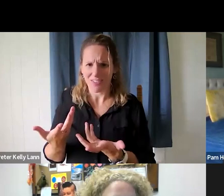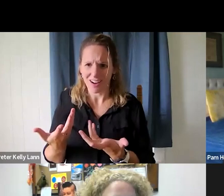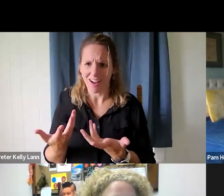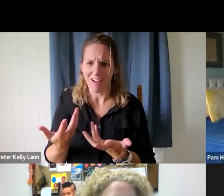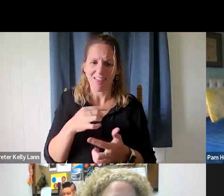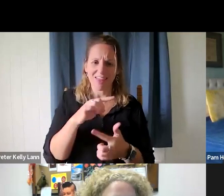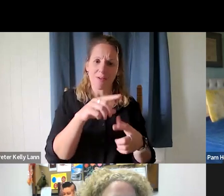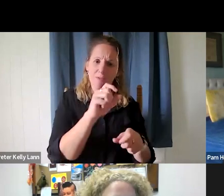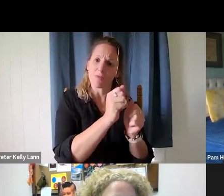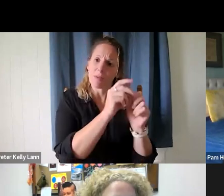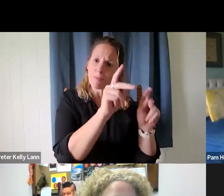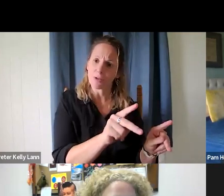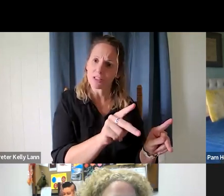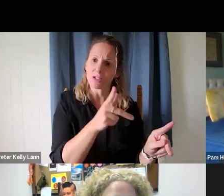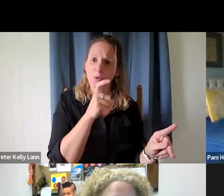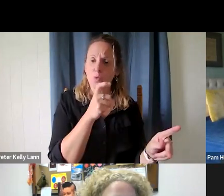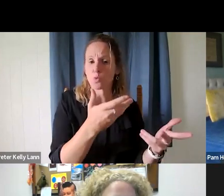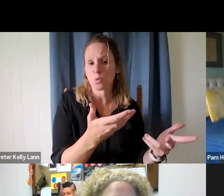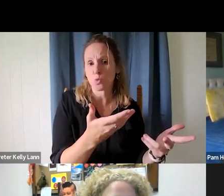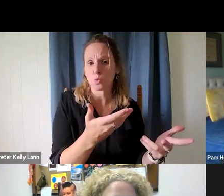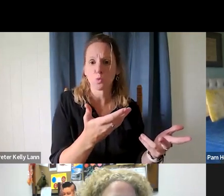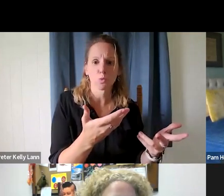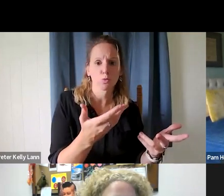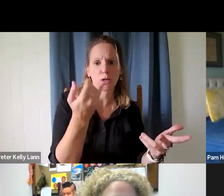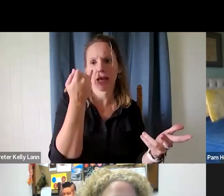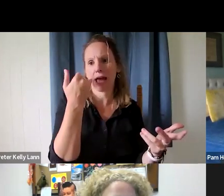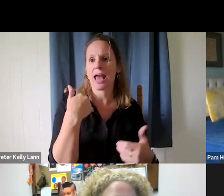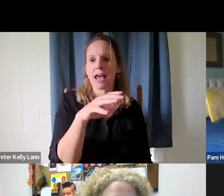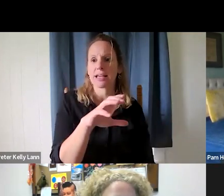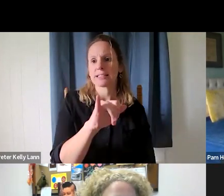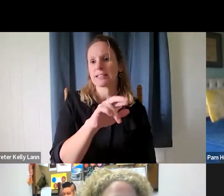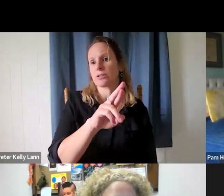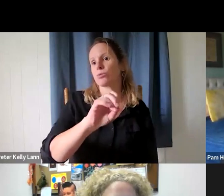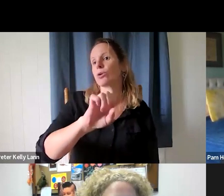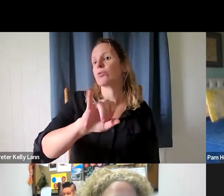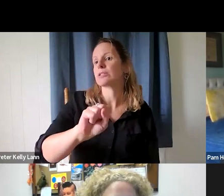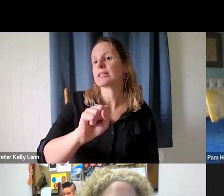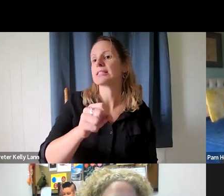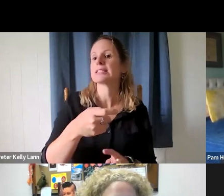with somebody who, you know, let's say has cirrhosis of the liver, it was caused by their DA&A?